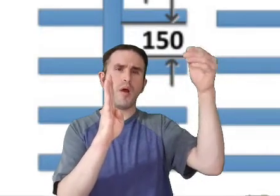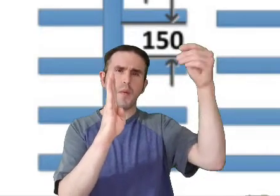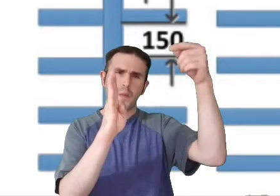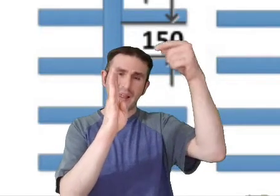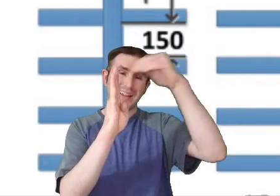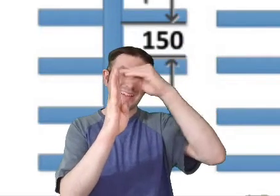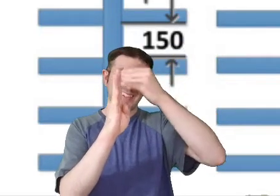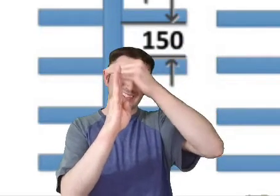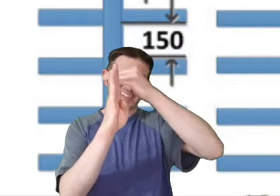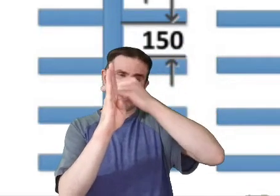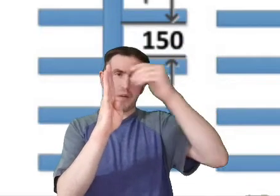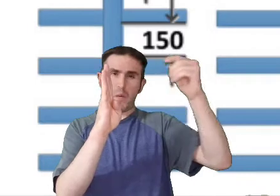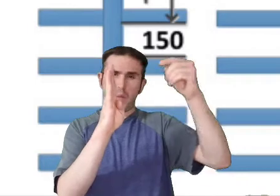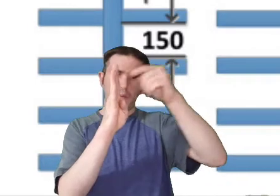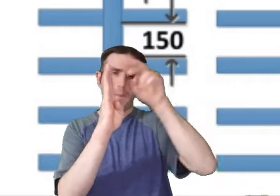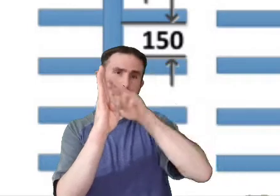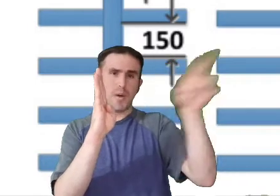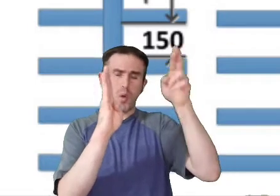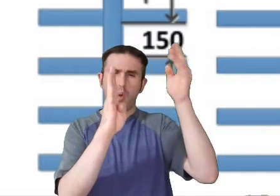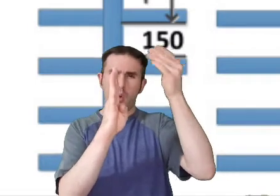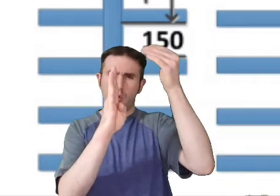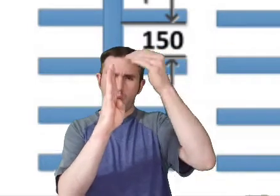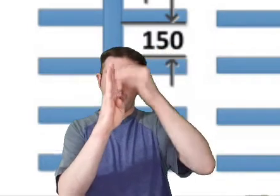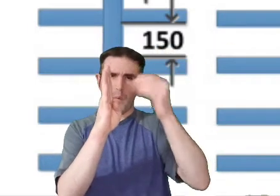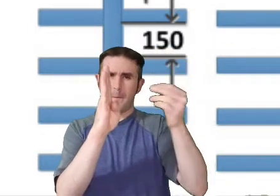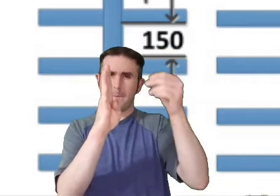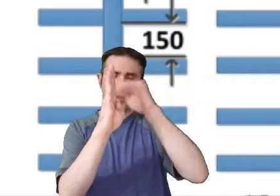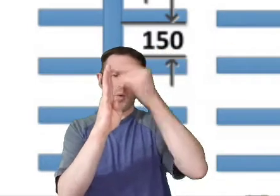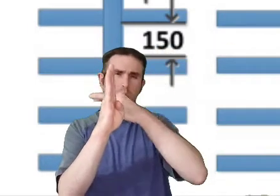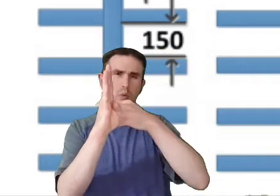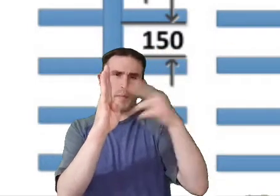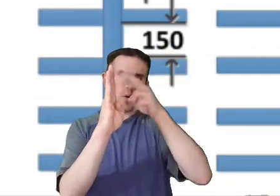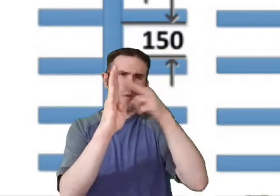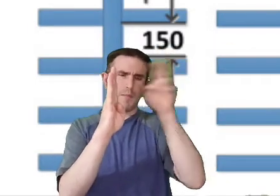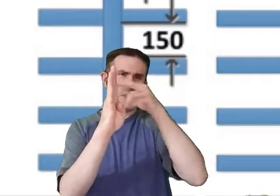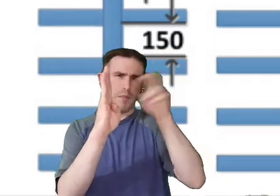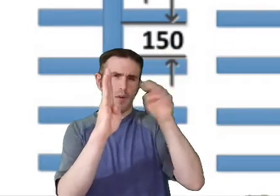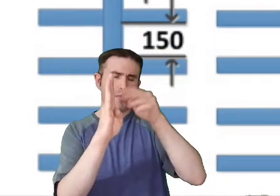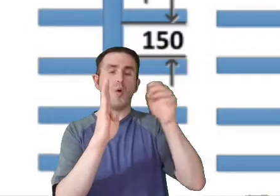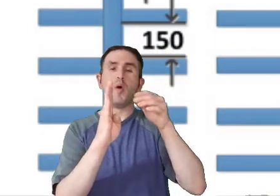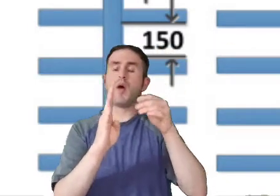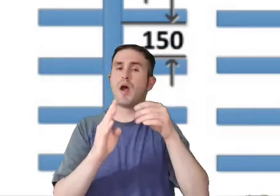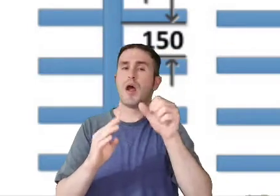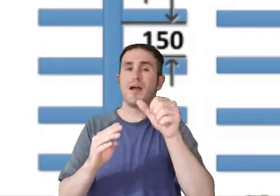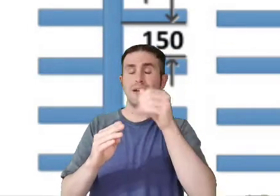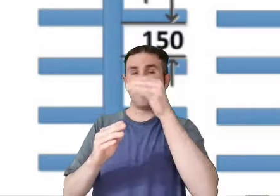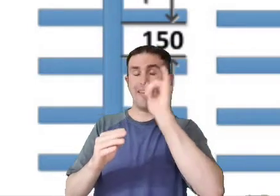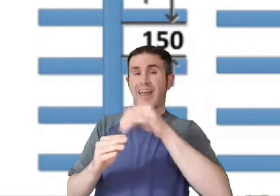light hits through the second ridge, reflects, and as it hits through all these ridges, the color